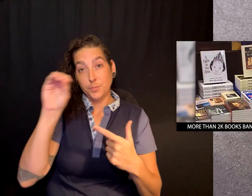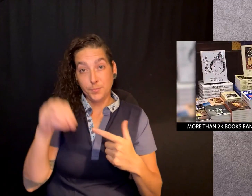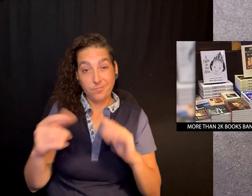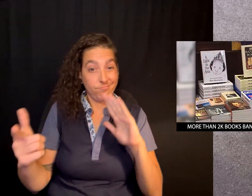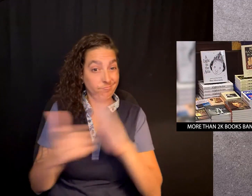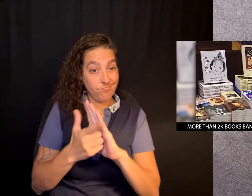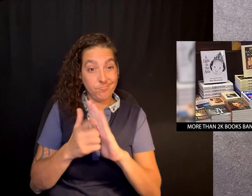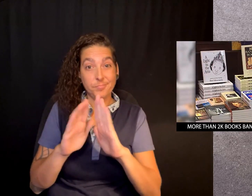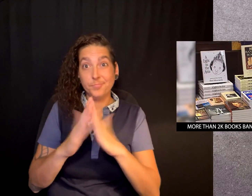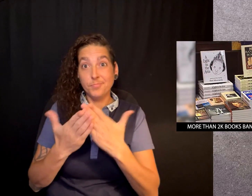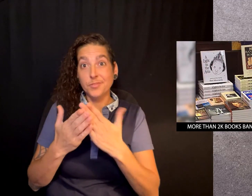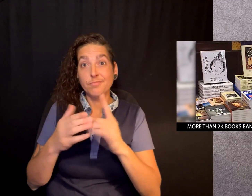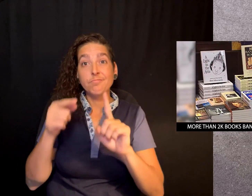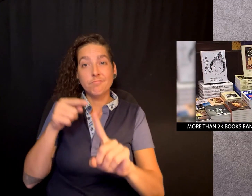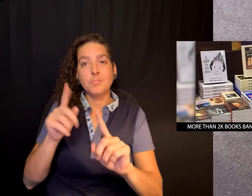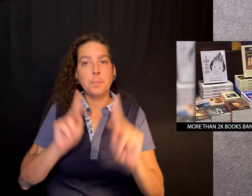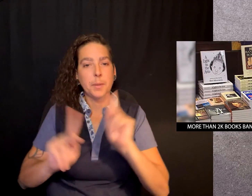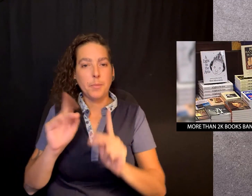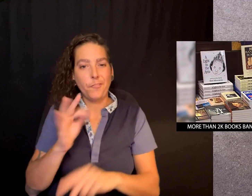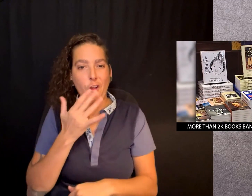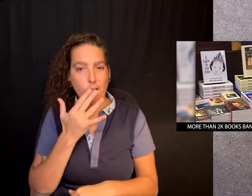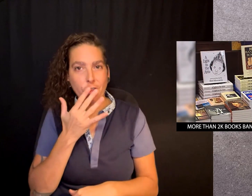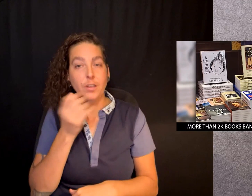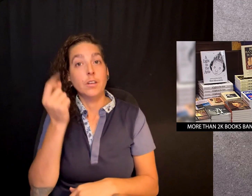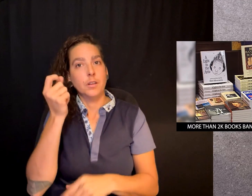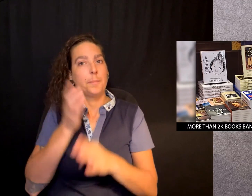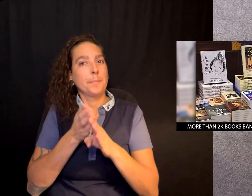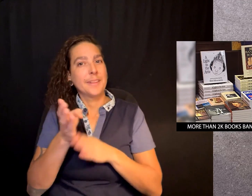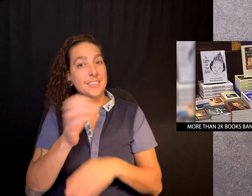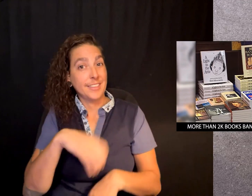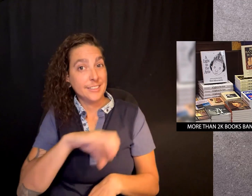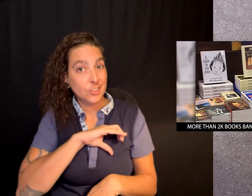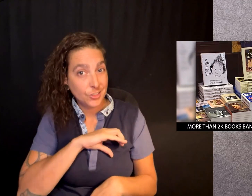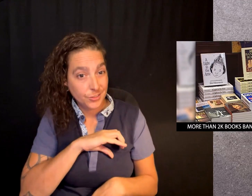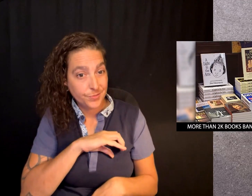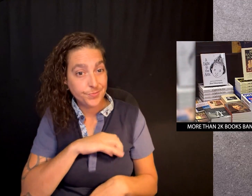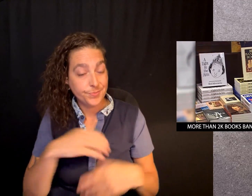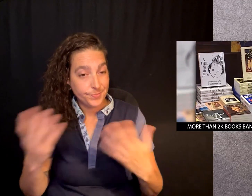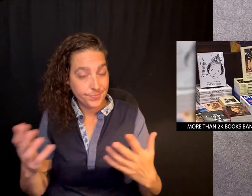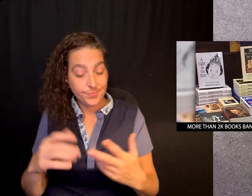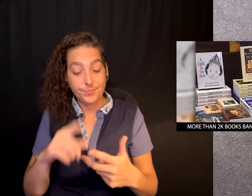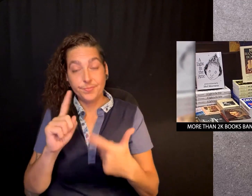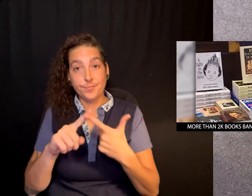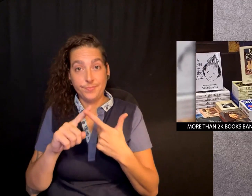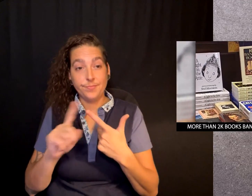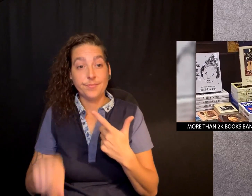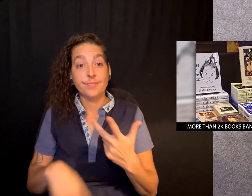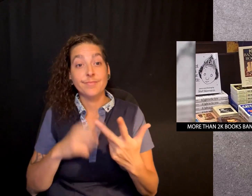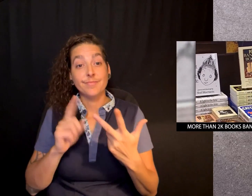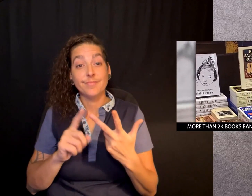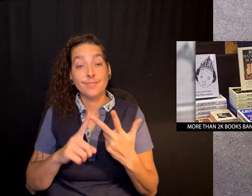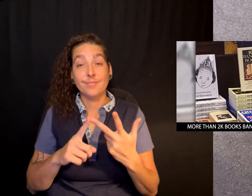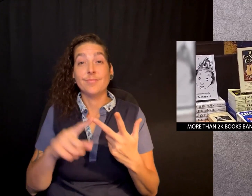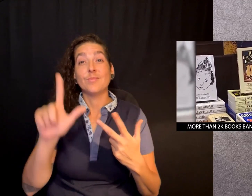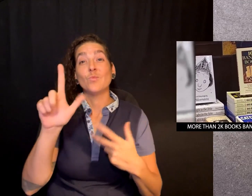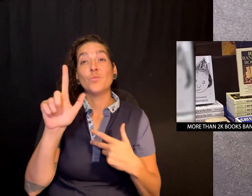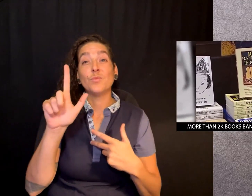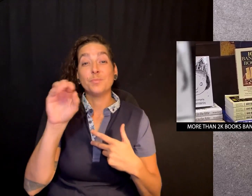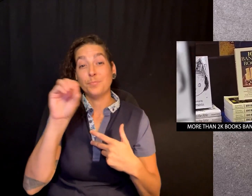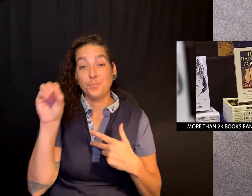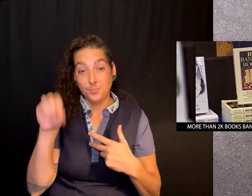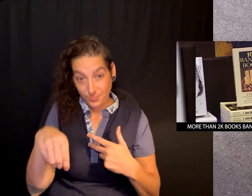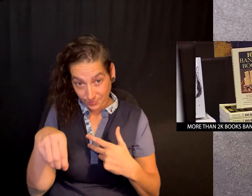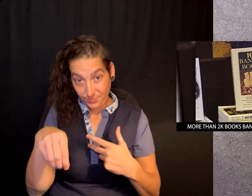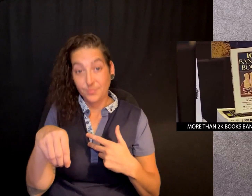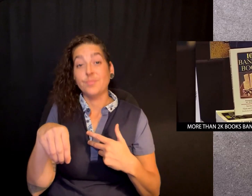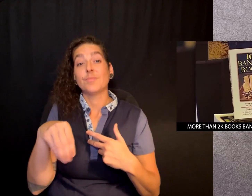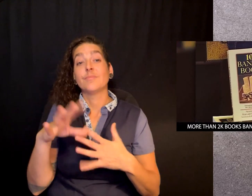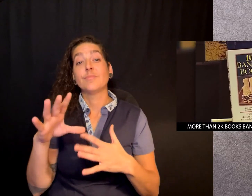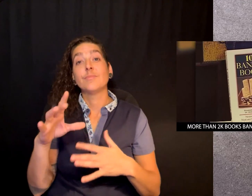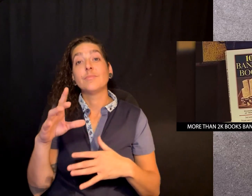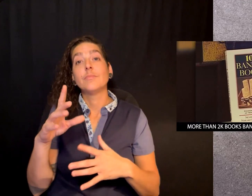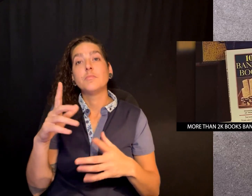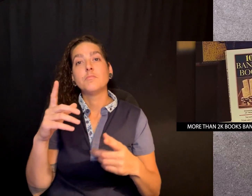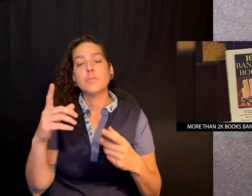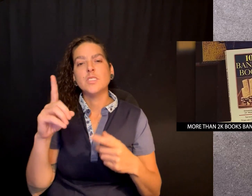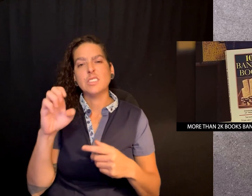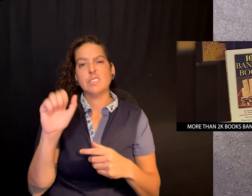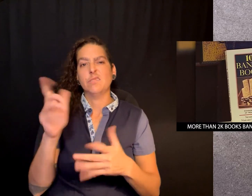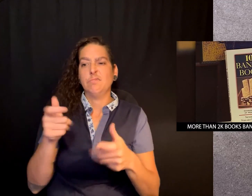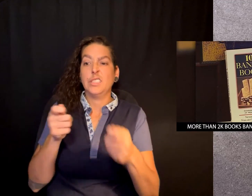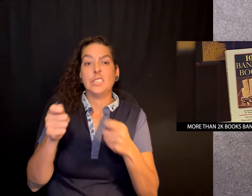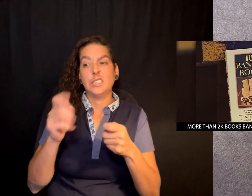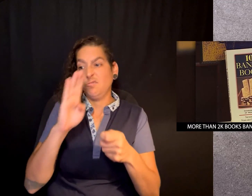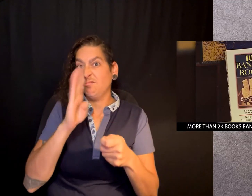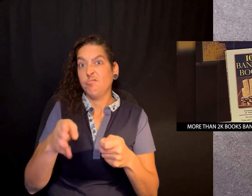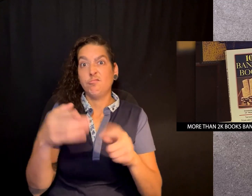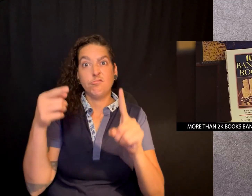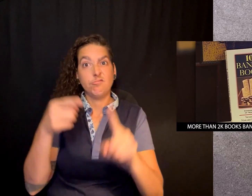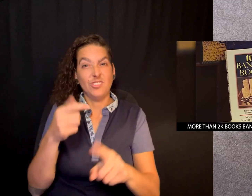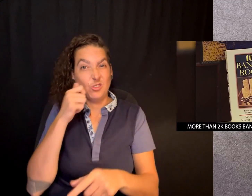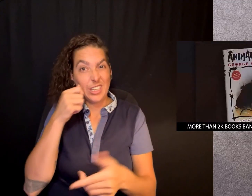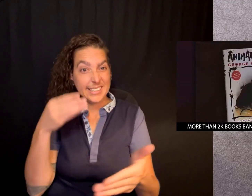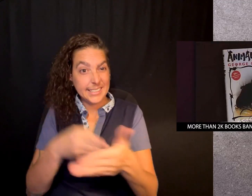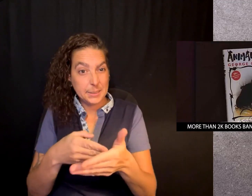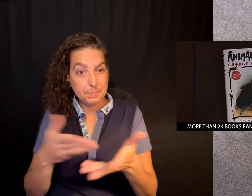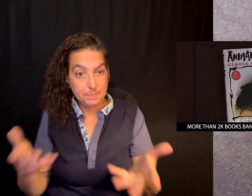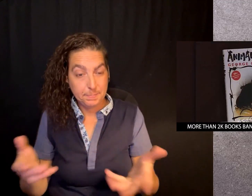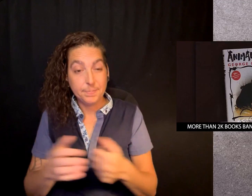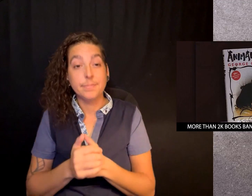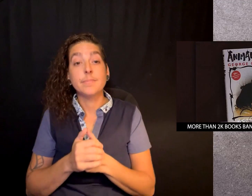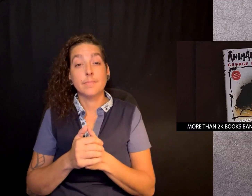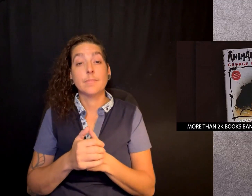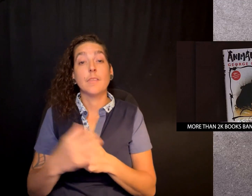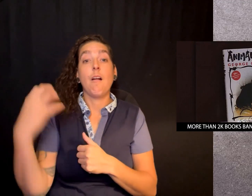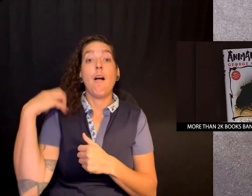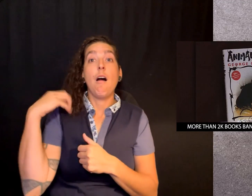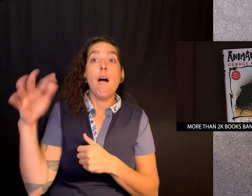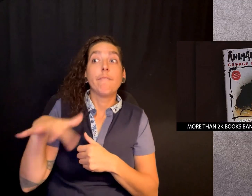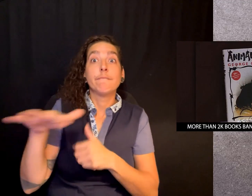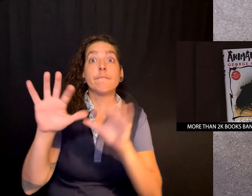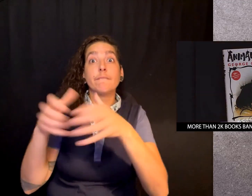as the main characters and 21% deal directly with racism